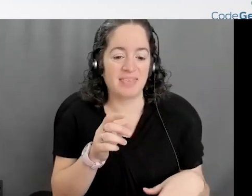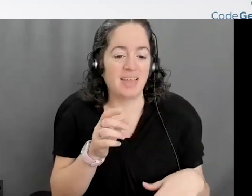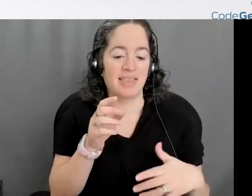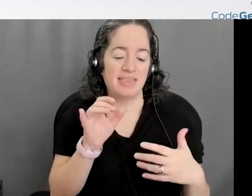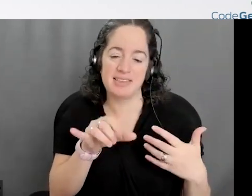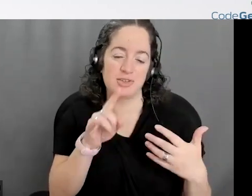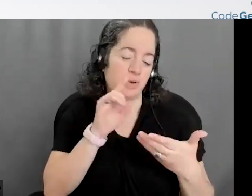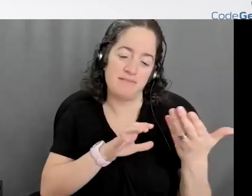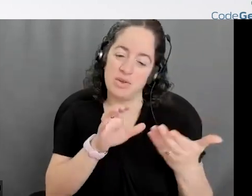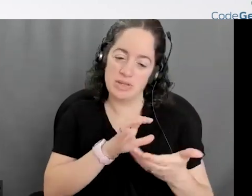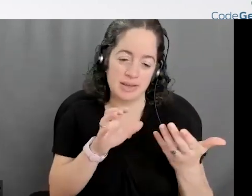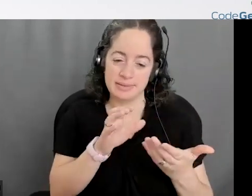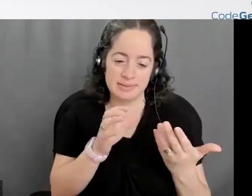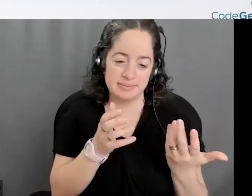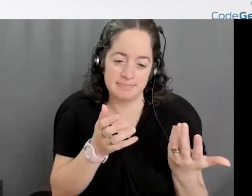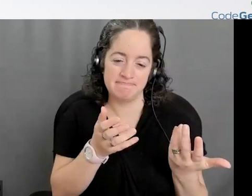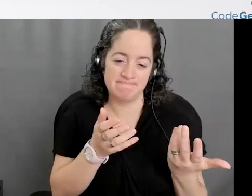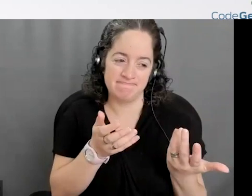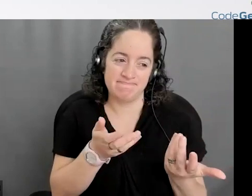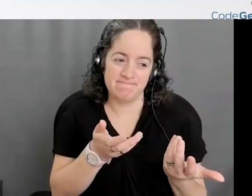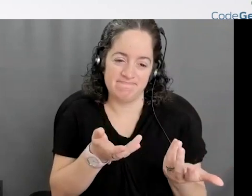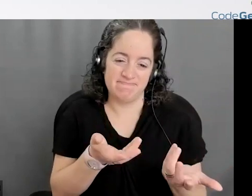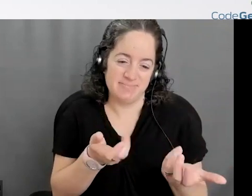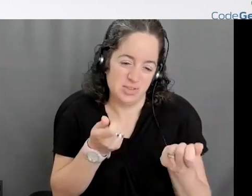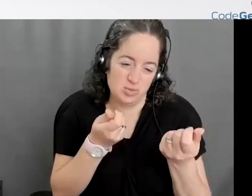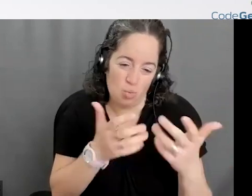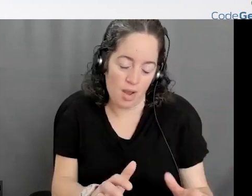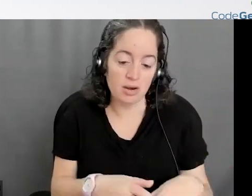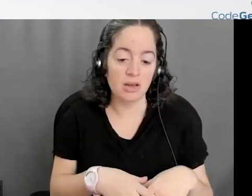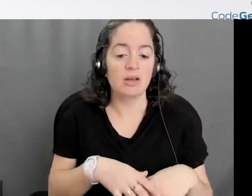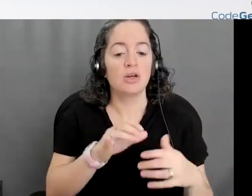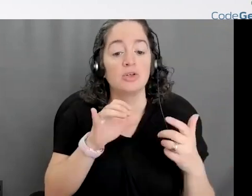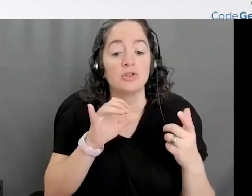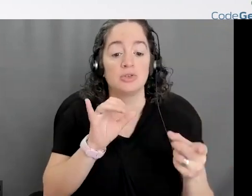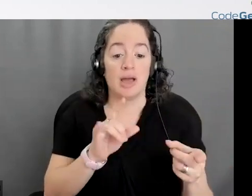It just adds confusion. We hid that from the screen readers.